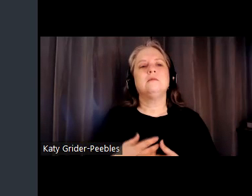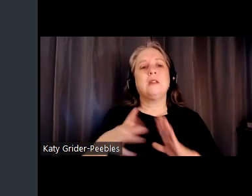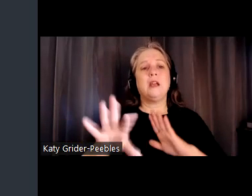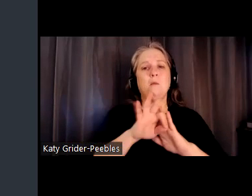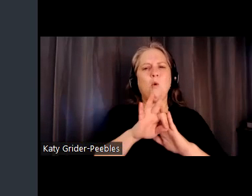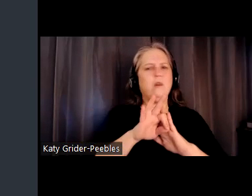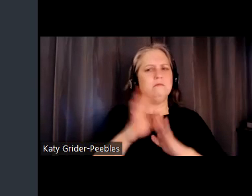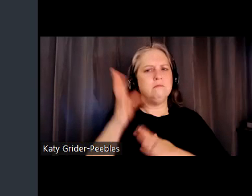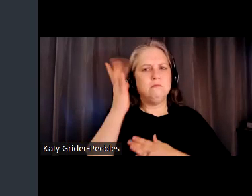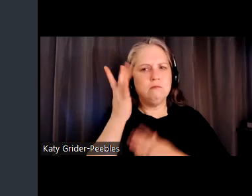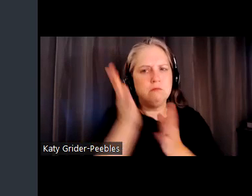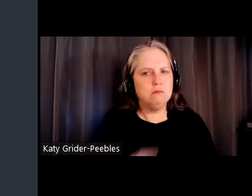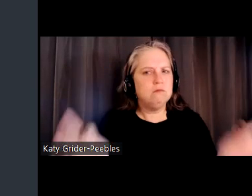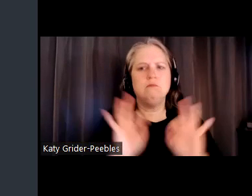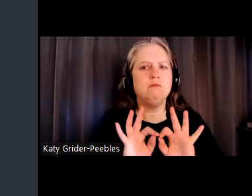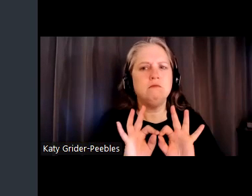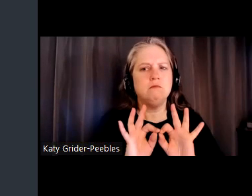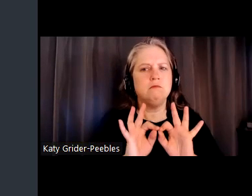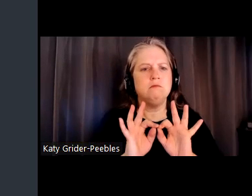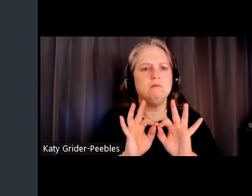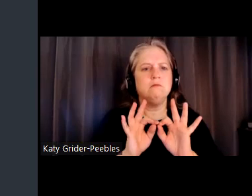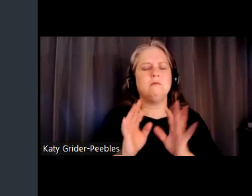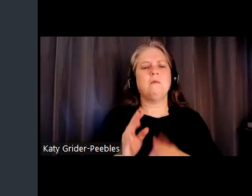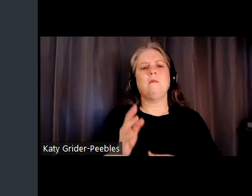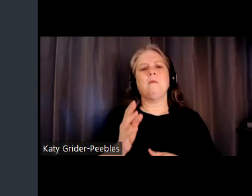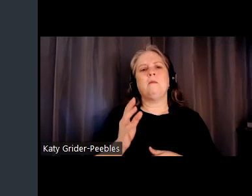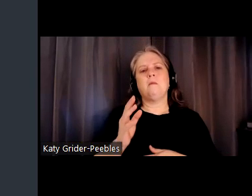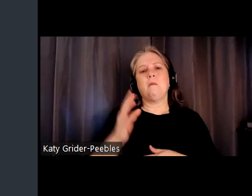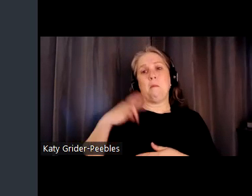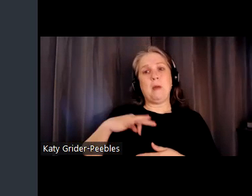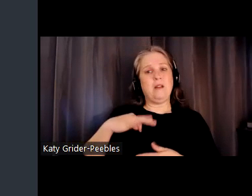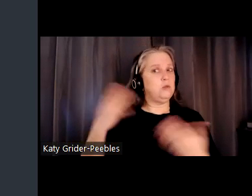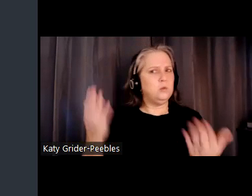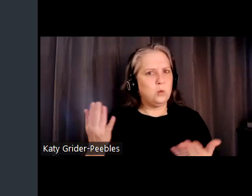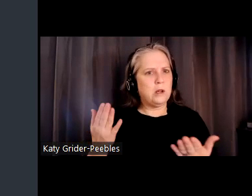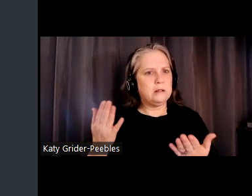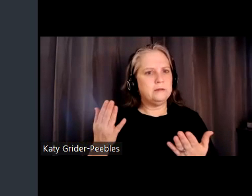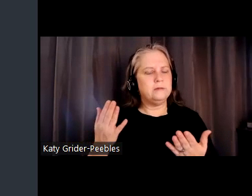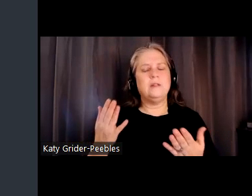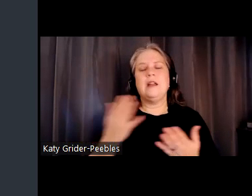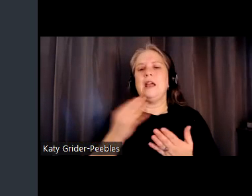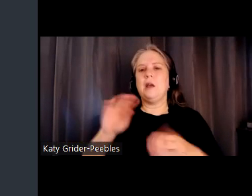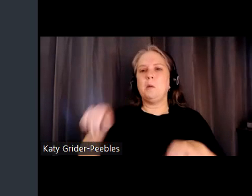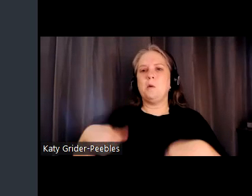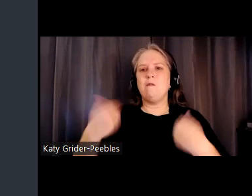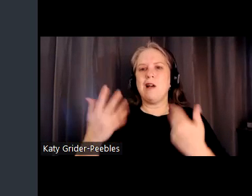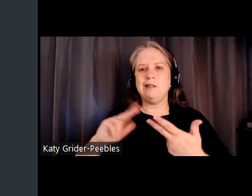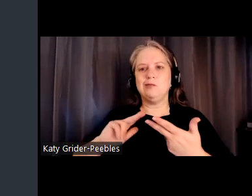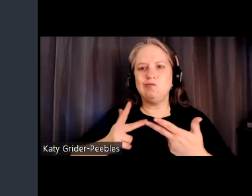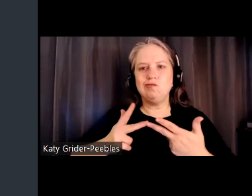DEI, and provide a tool for self reflection. We won't actually spend really any time